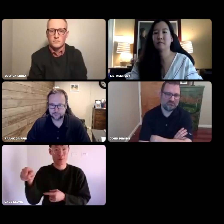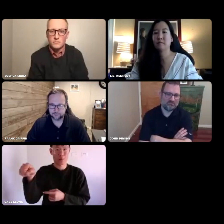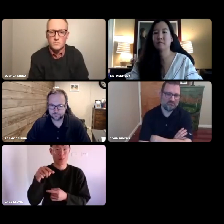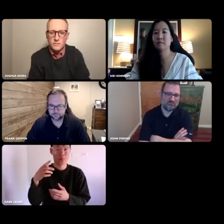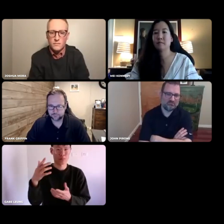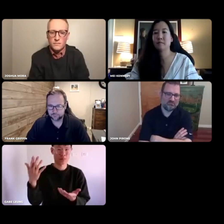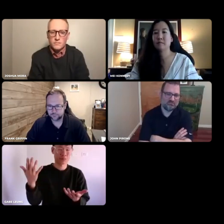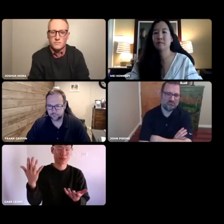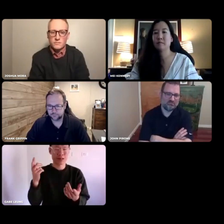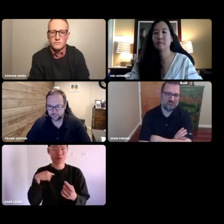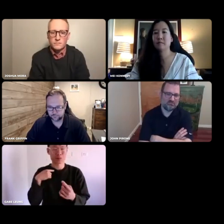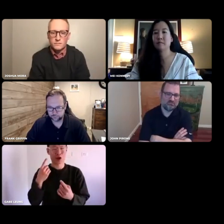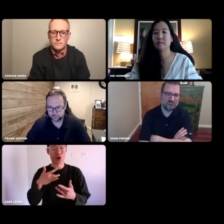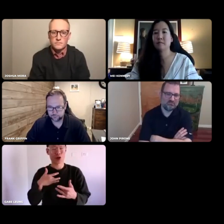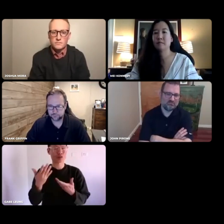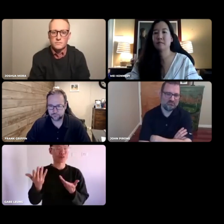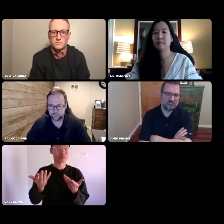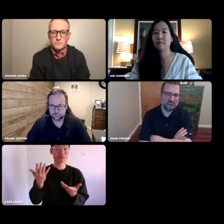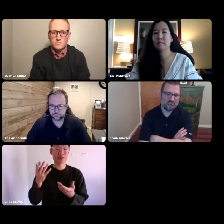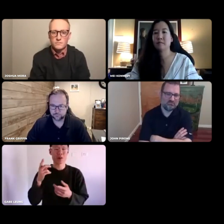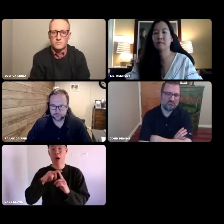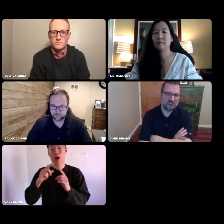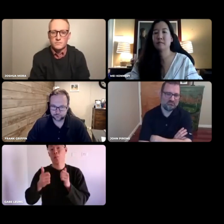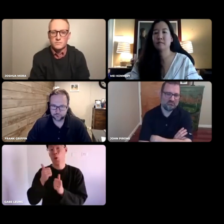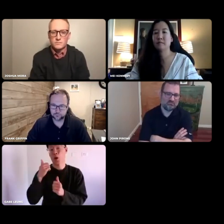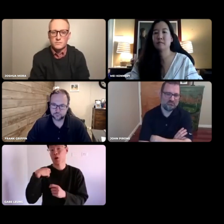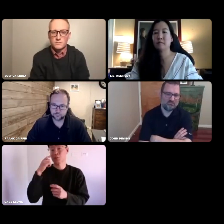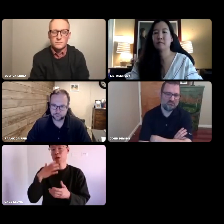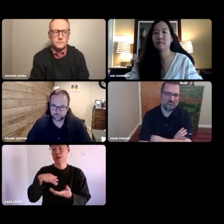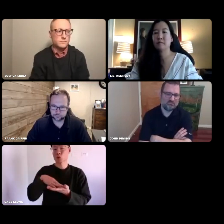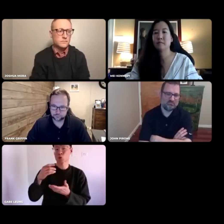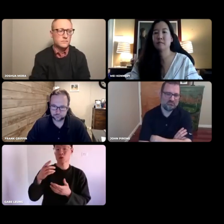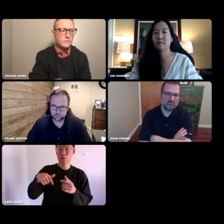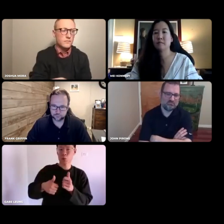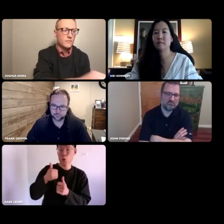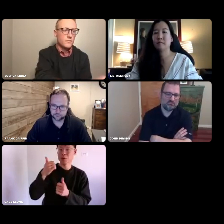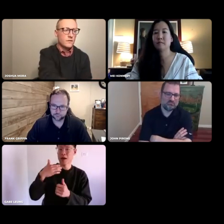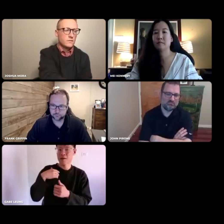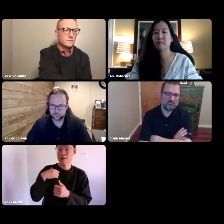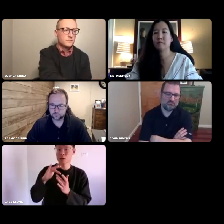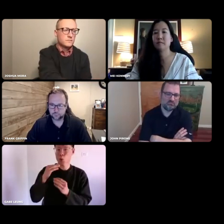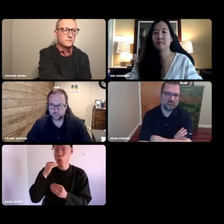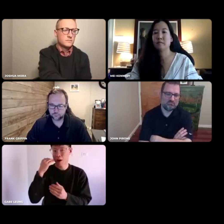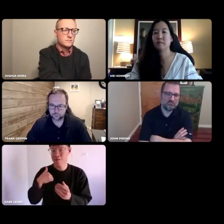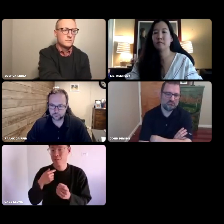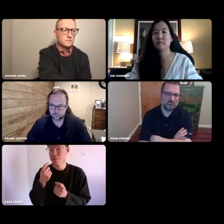Should the school provide it?